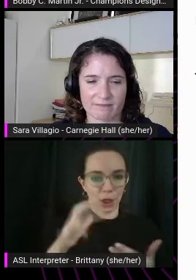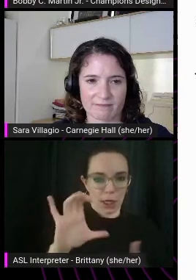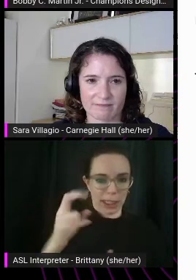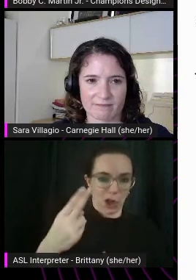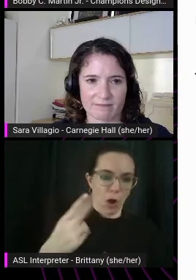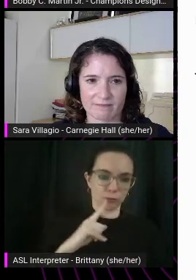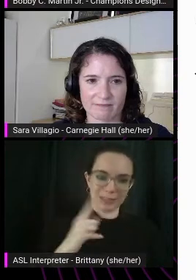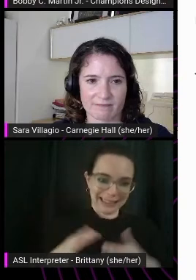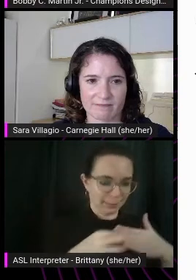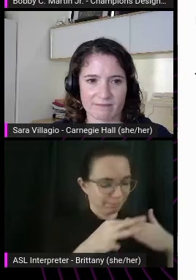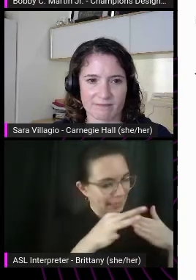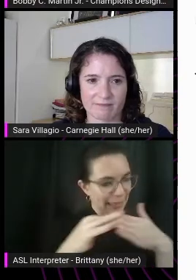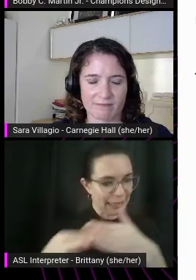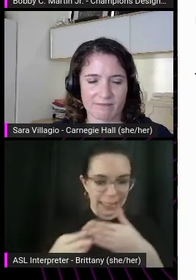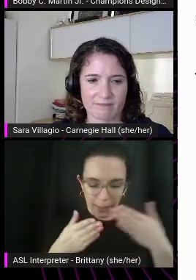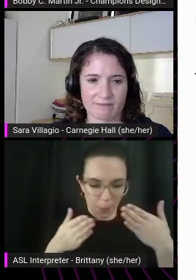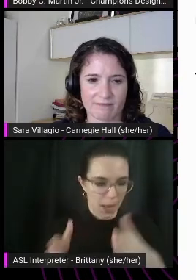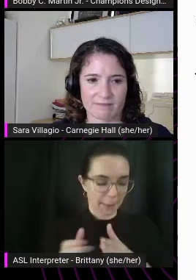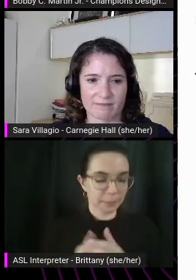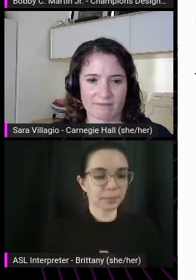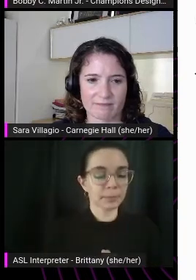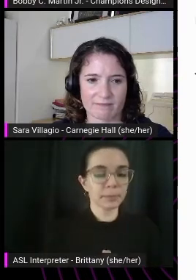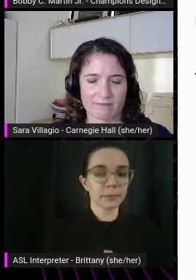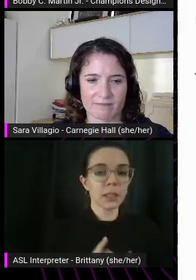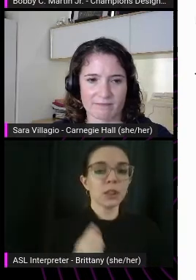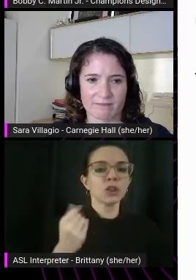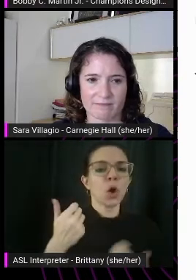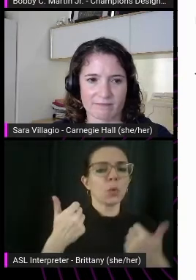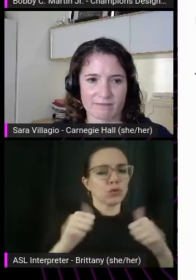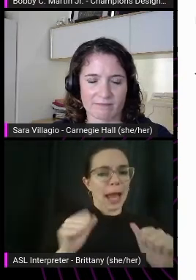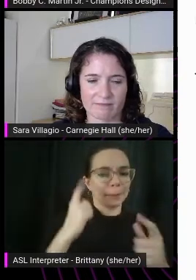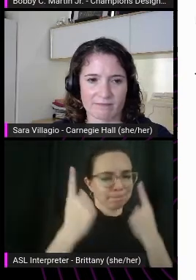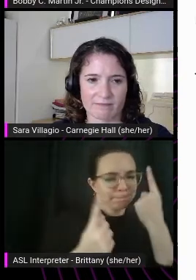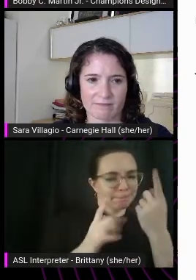So we needed to think of how we could develop this addendum to the